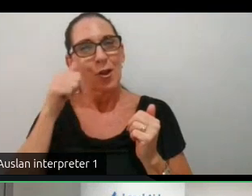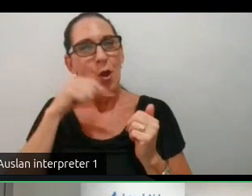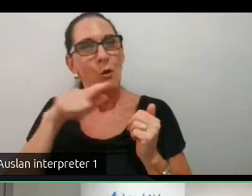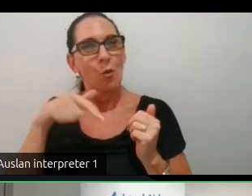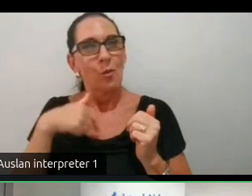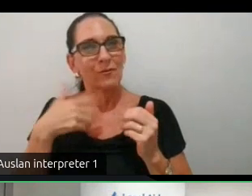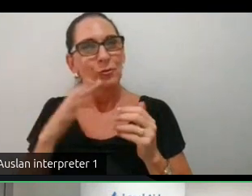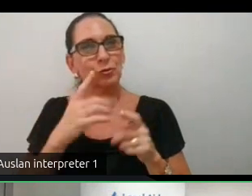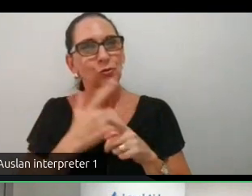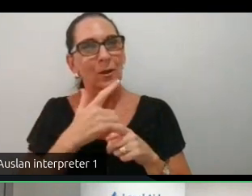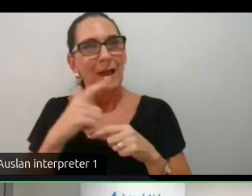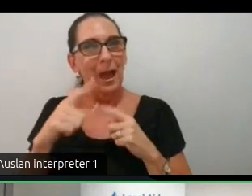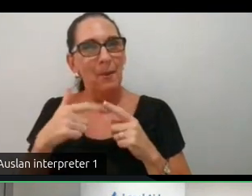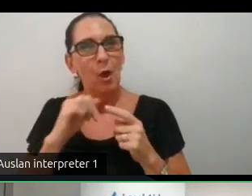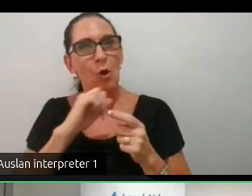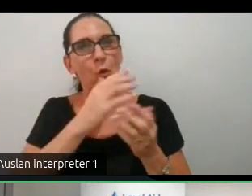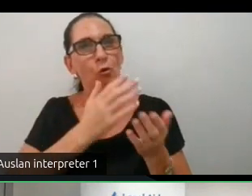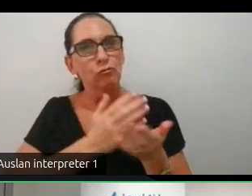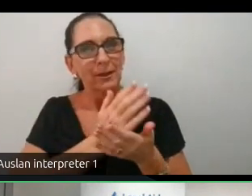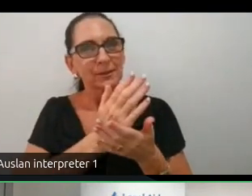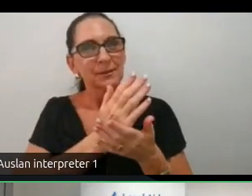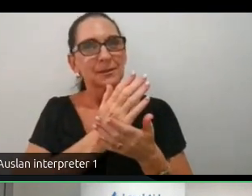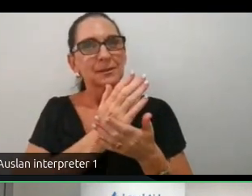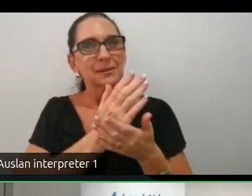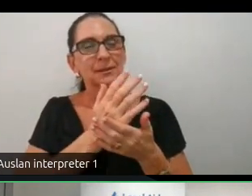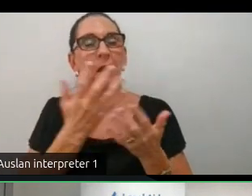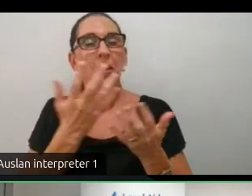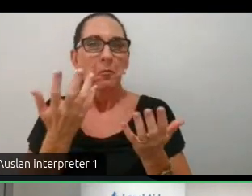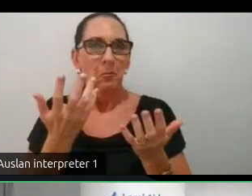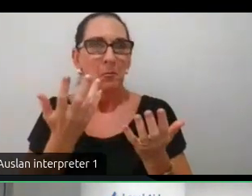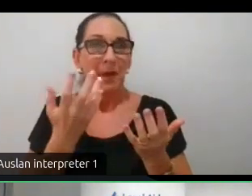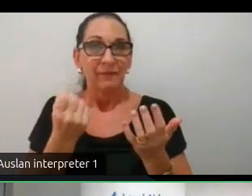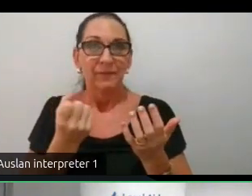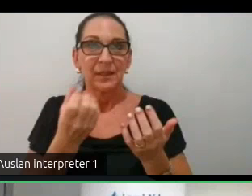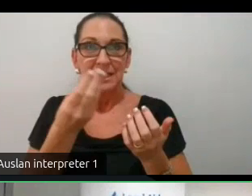we've already talked about lack of maintenance and your rights for exploring that. There are